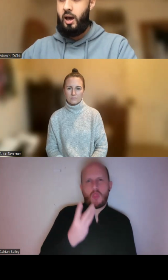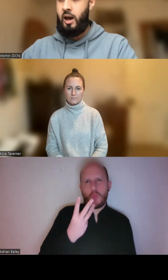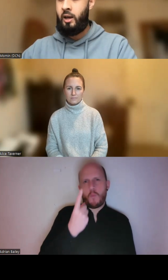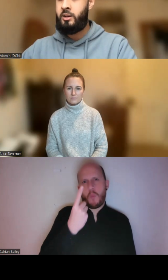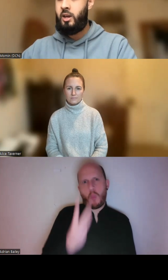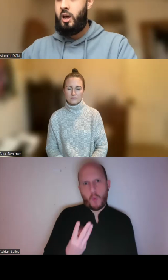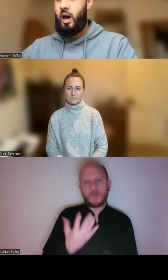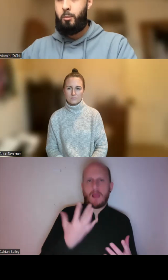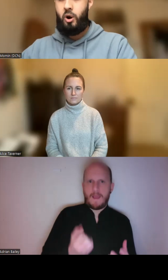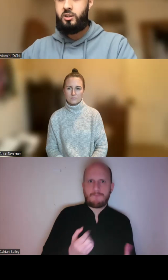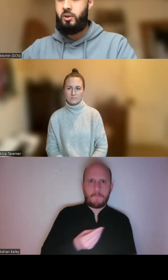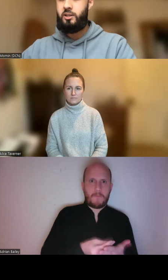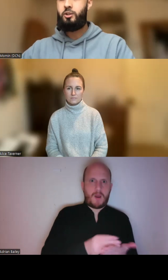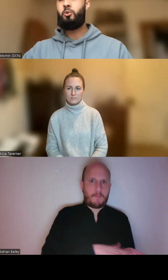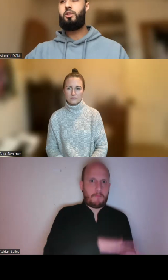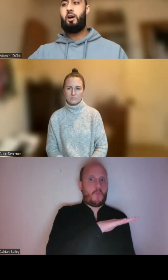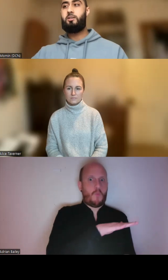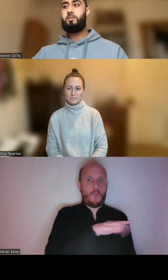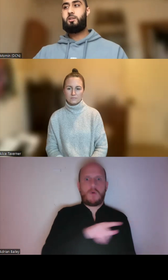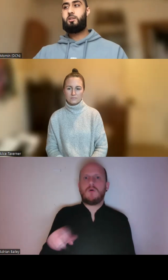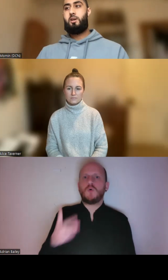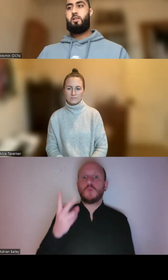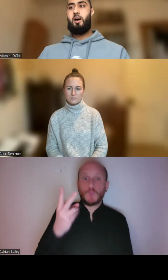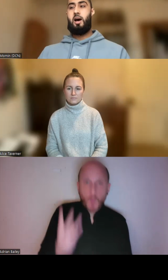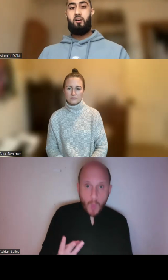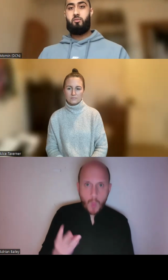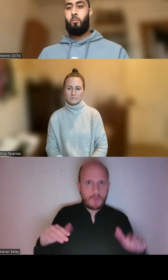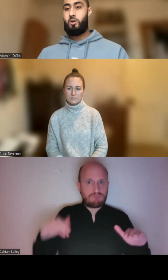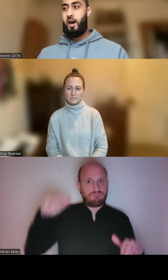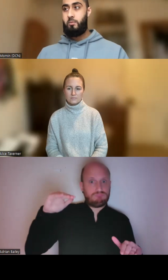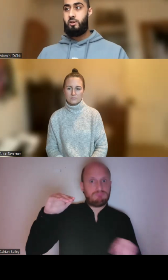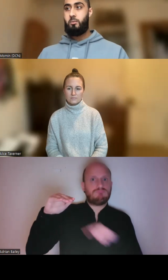and approximately two-thirds that have more time available.